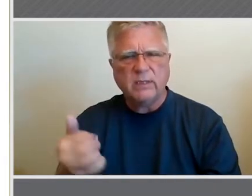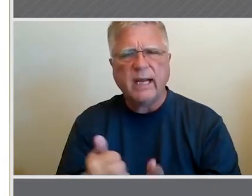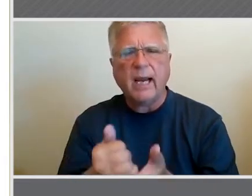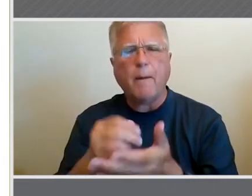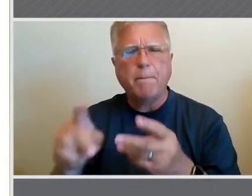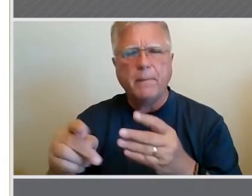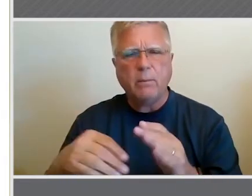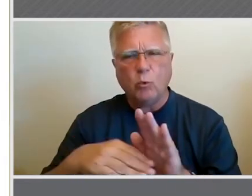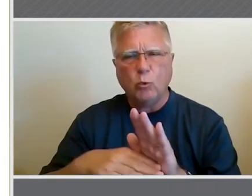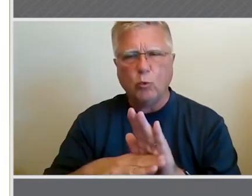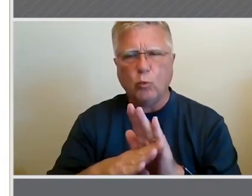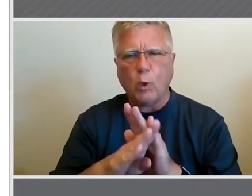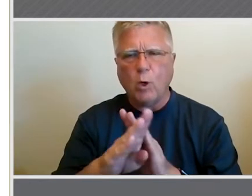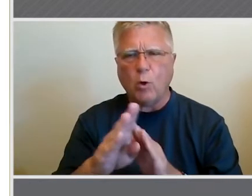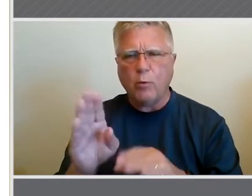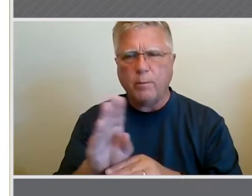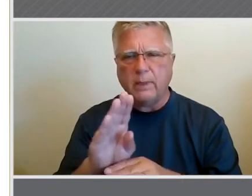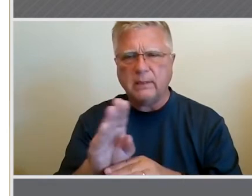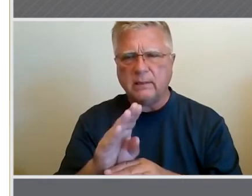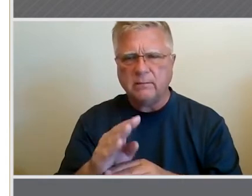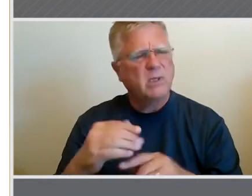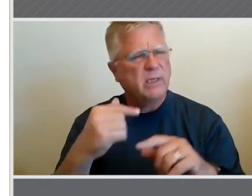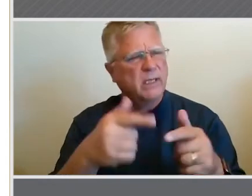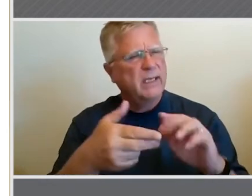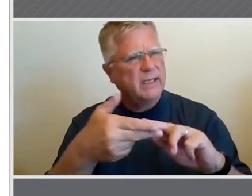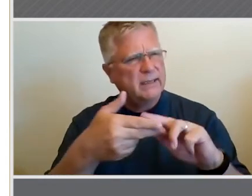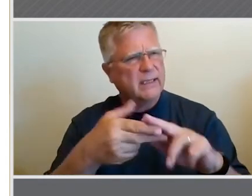businesses here in the next slide channel just talked about